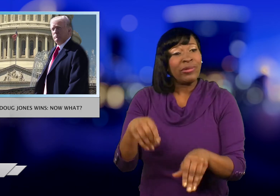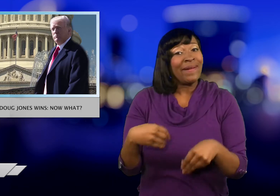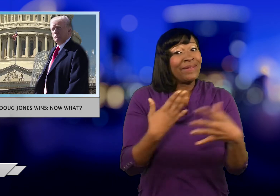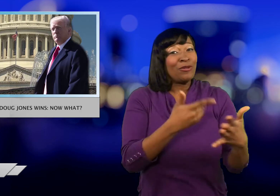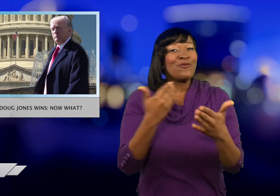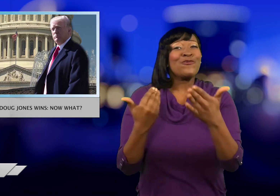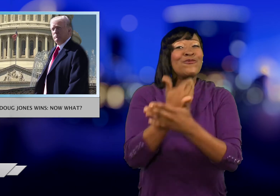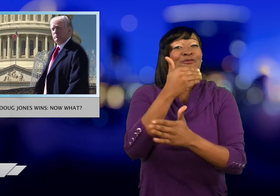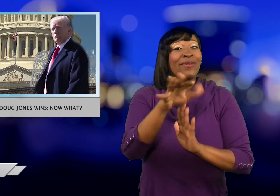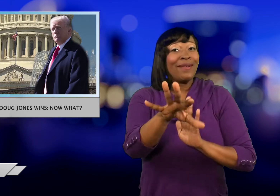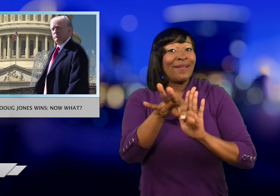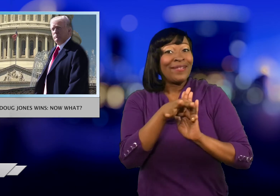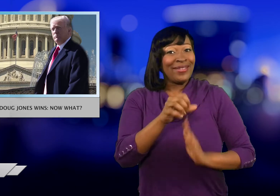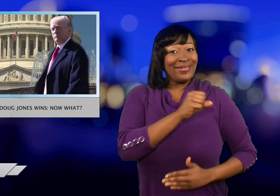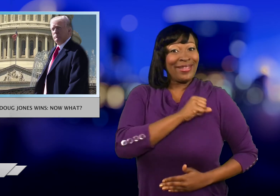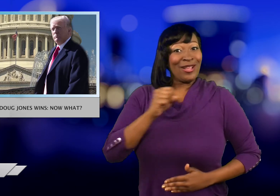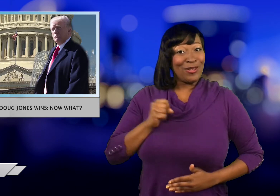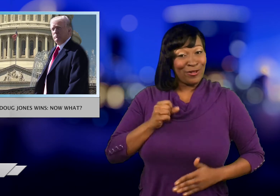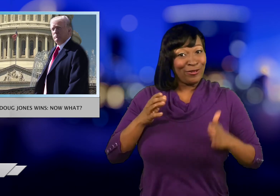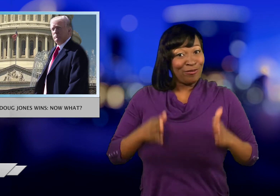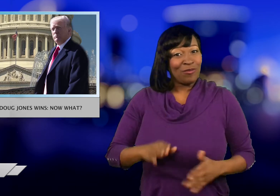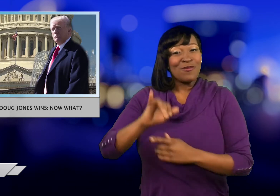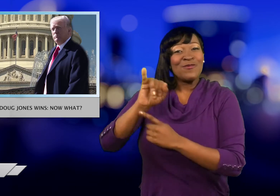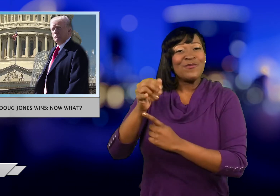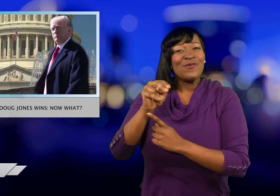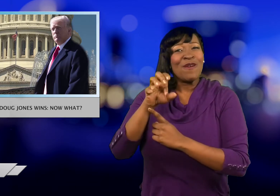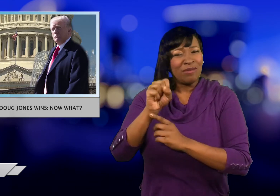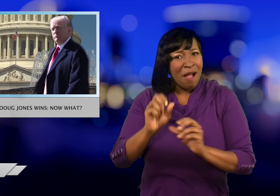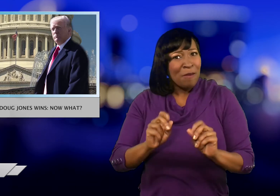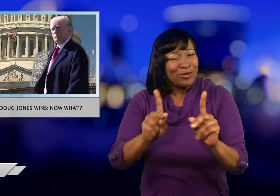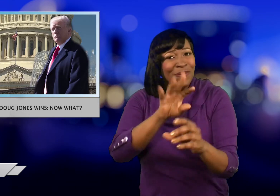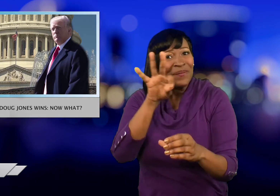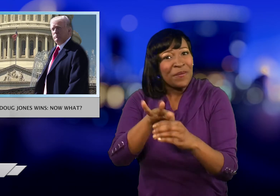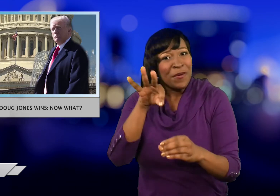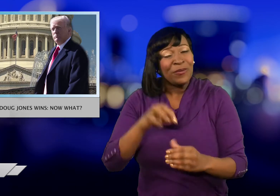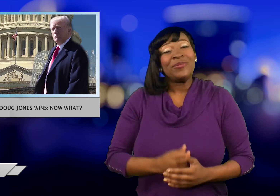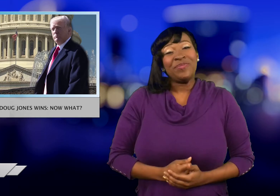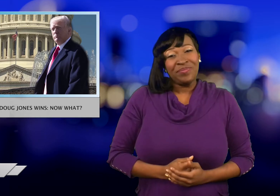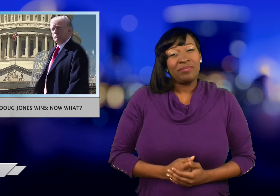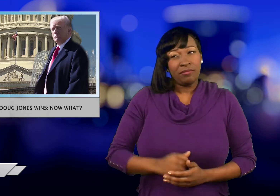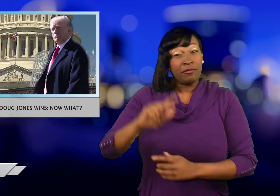newly elected Senator Jones an opportunity to cast his vote.